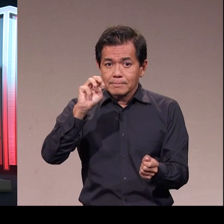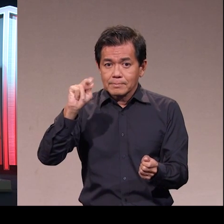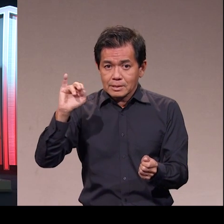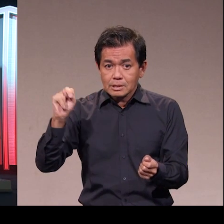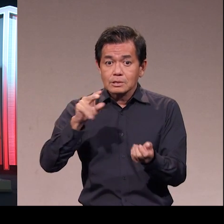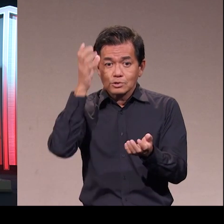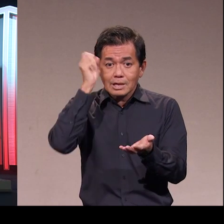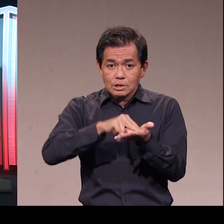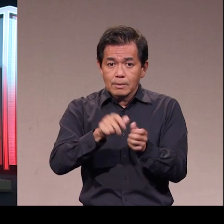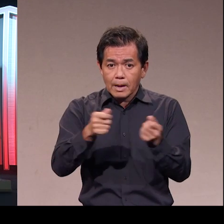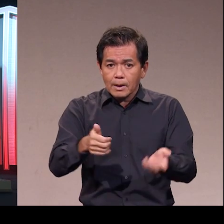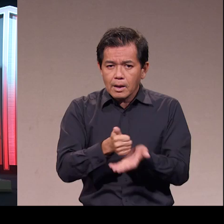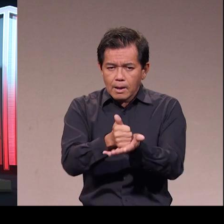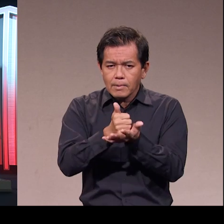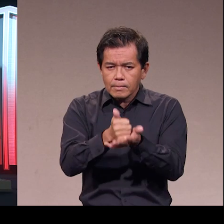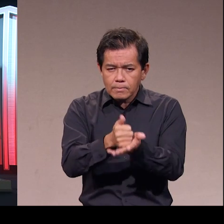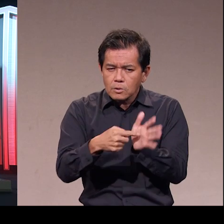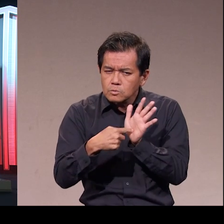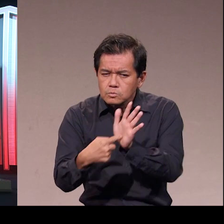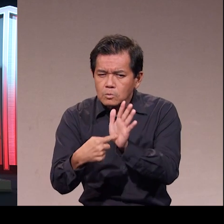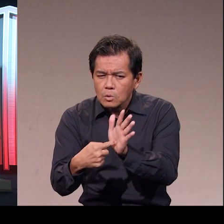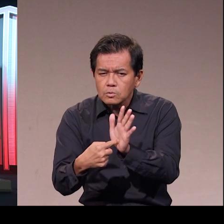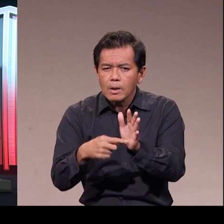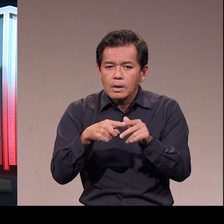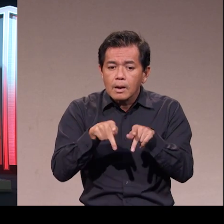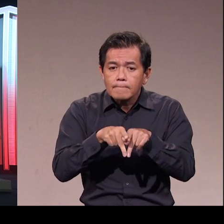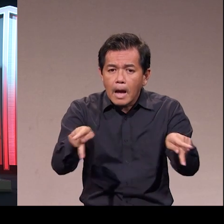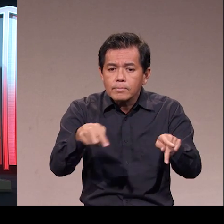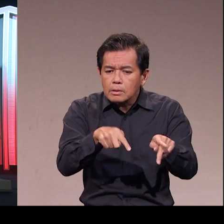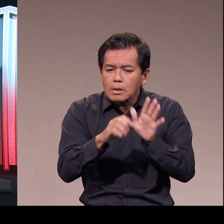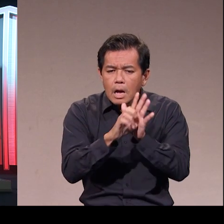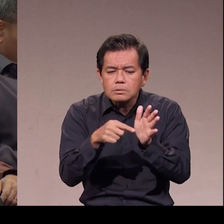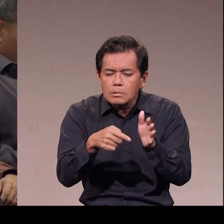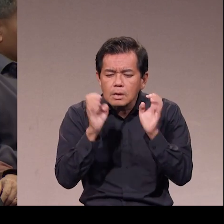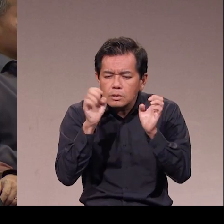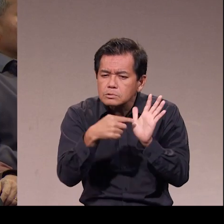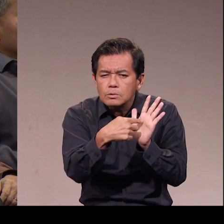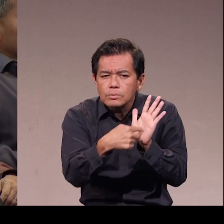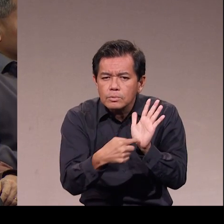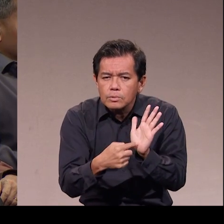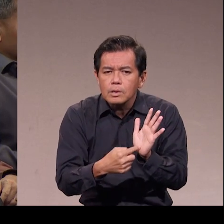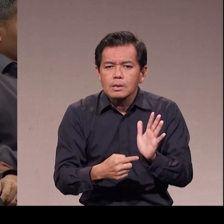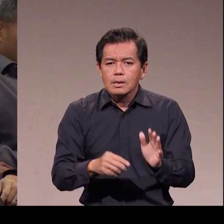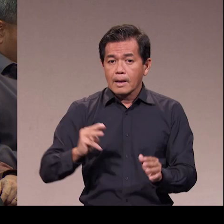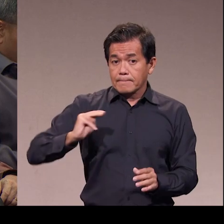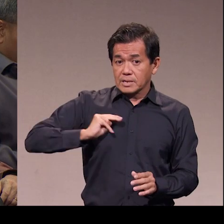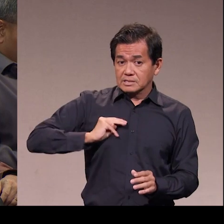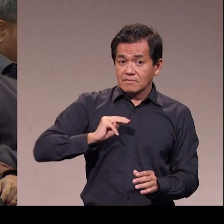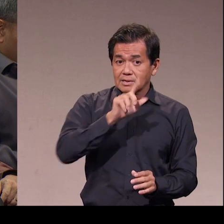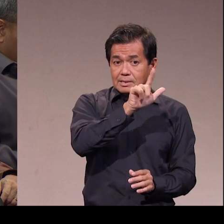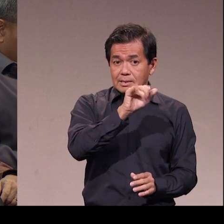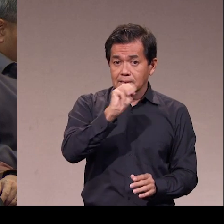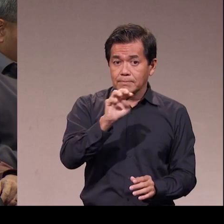Minister Lim Swee Say also attended one of these events to help the public understand